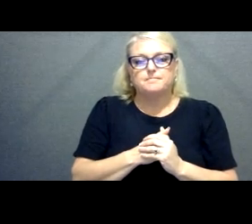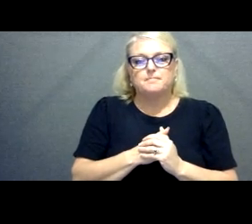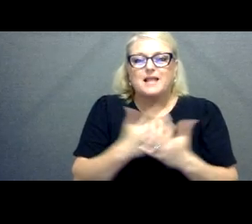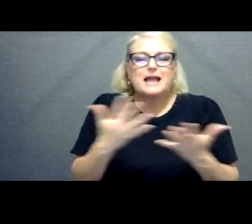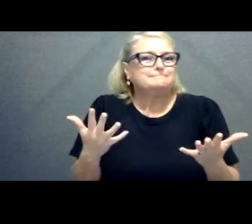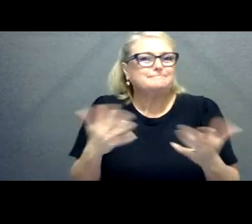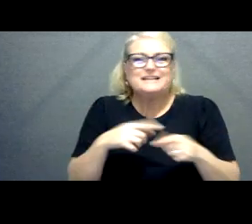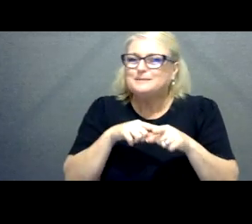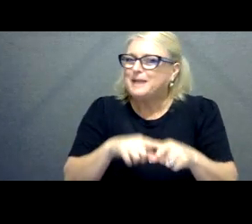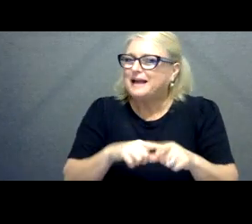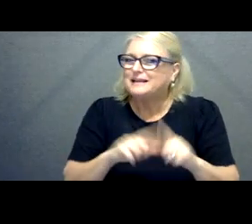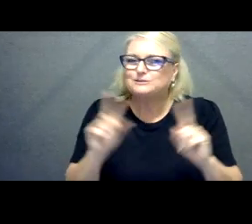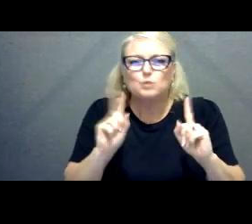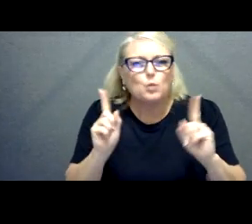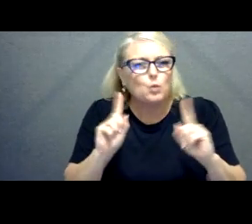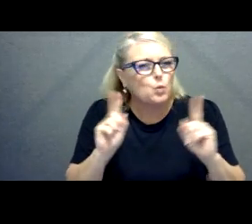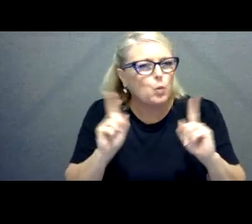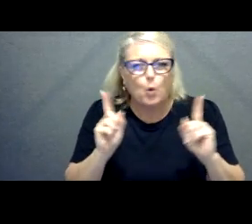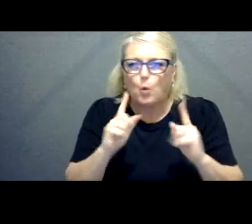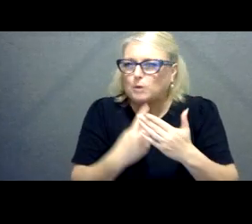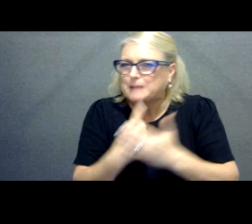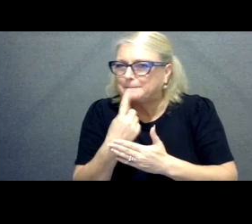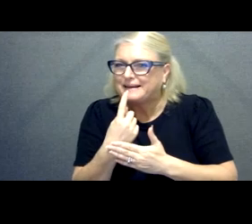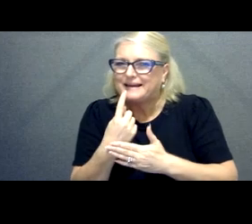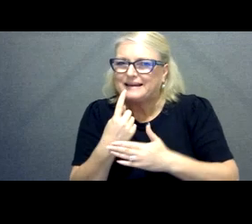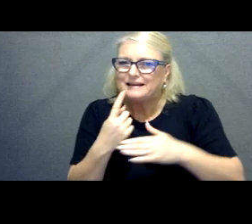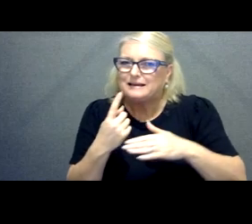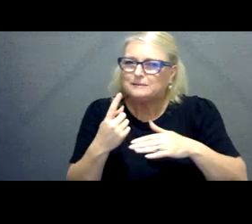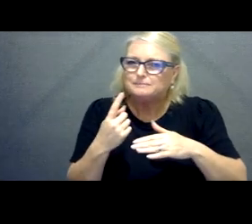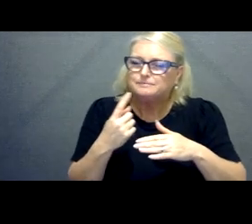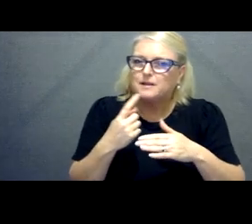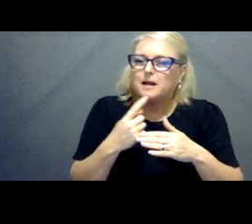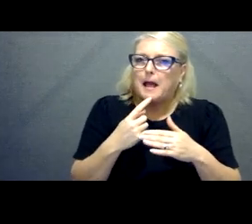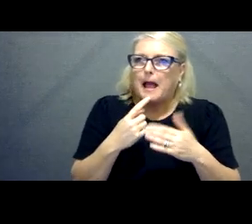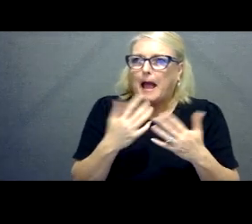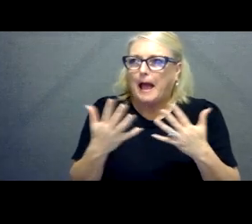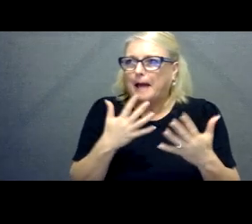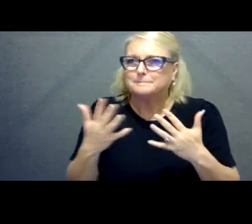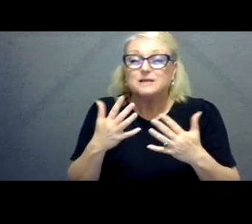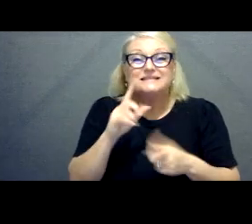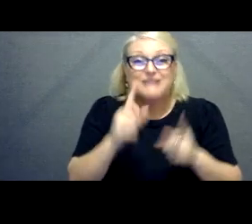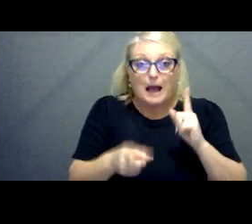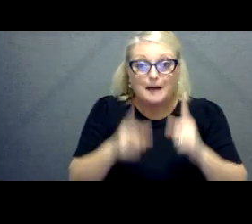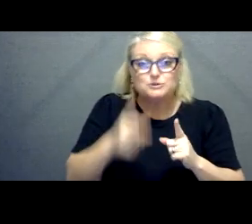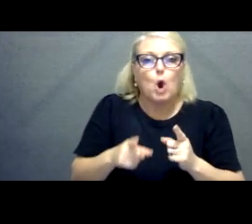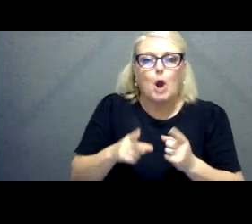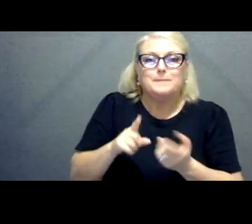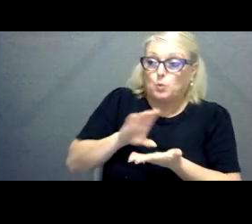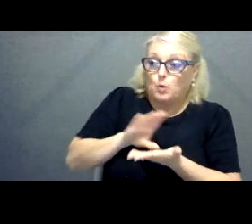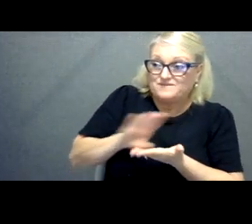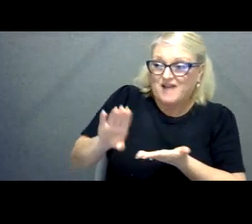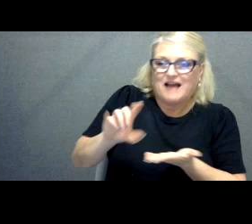um sometimes it's own we funded in stages so um and probably the easiest example would be